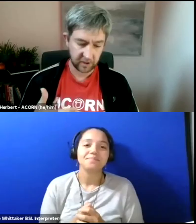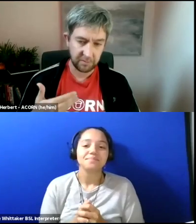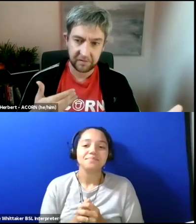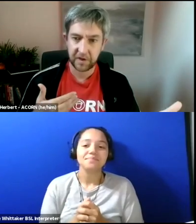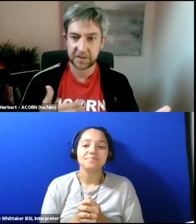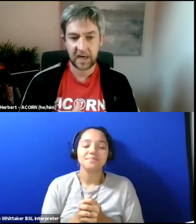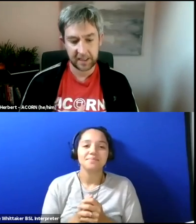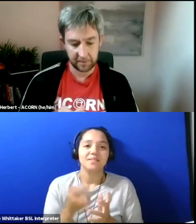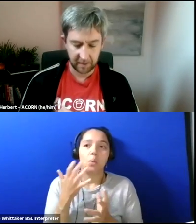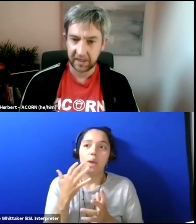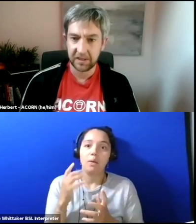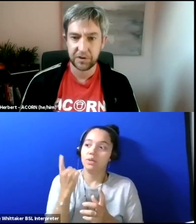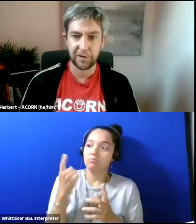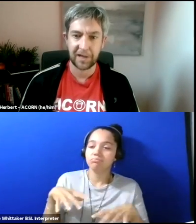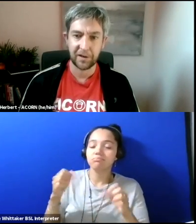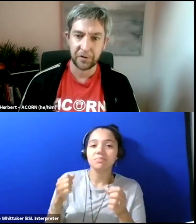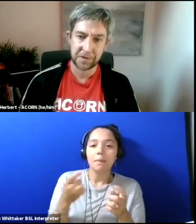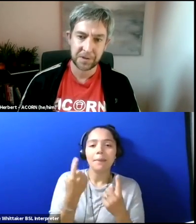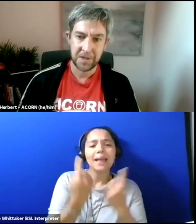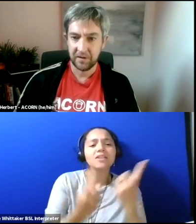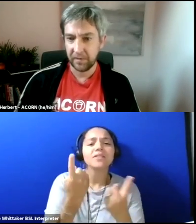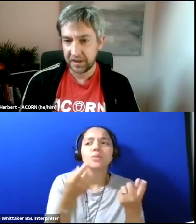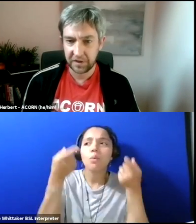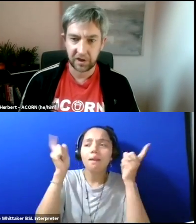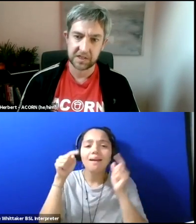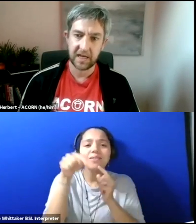So when we first started it might've been individual landlords, individual